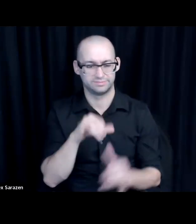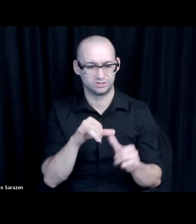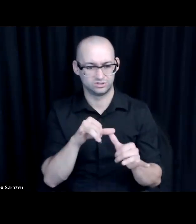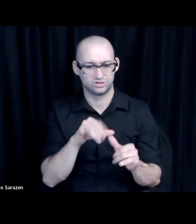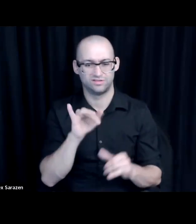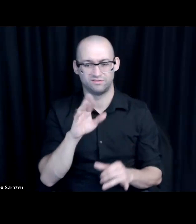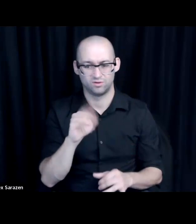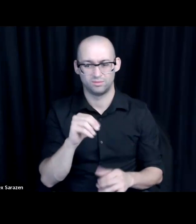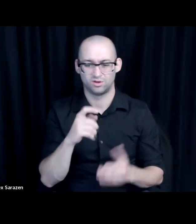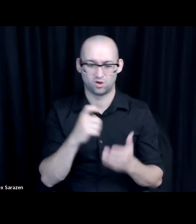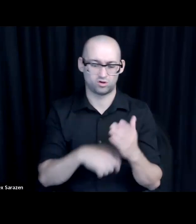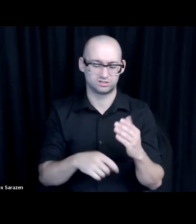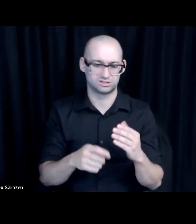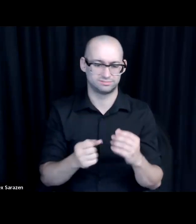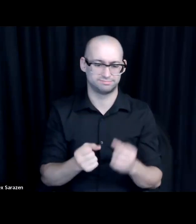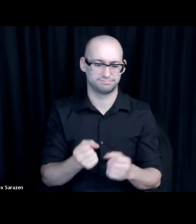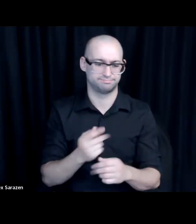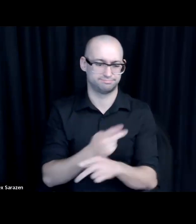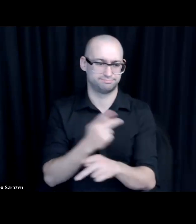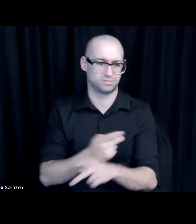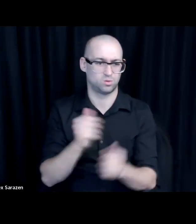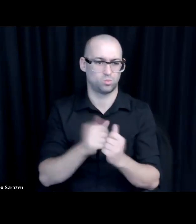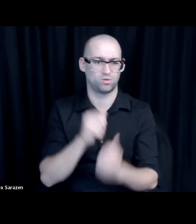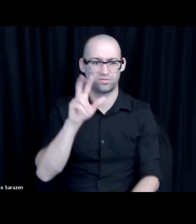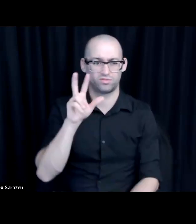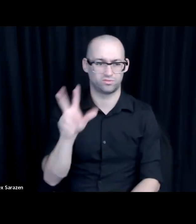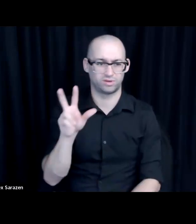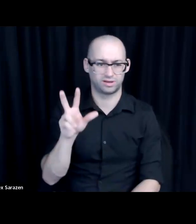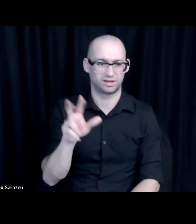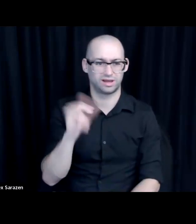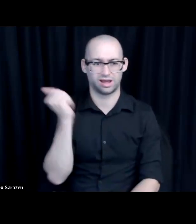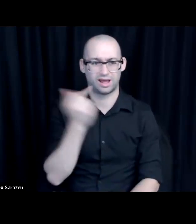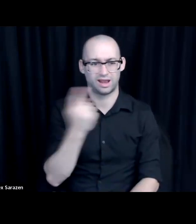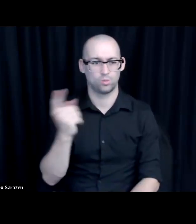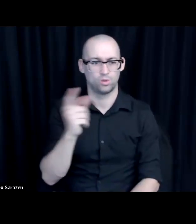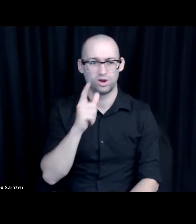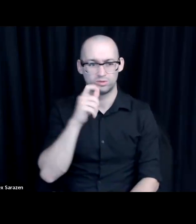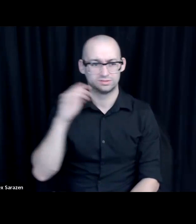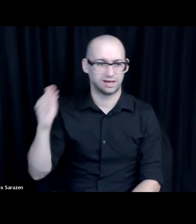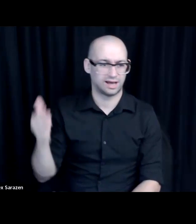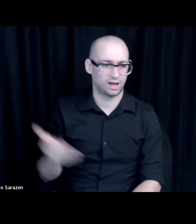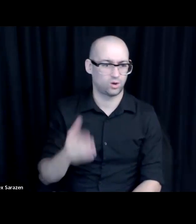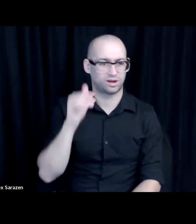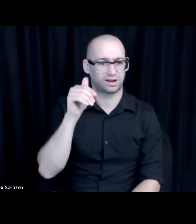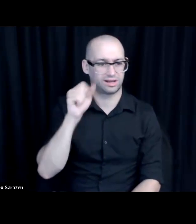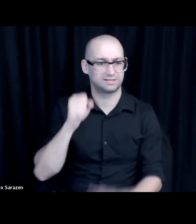least 3 for anybody that was hired by a client, and we don't, there's no money to pay for that.